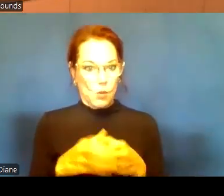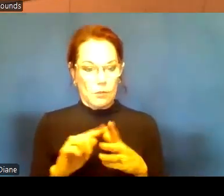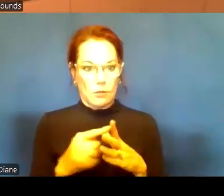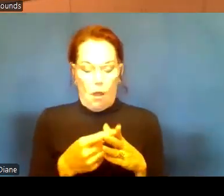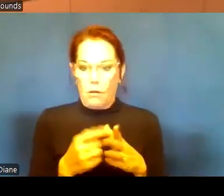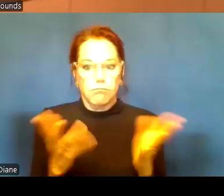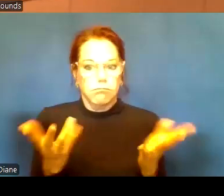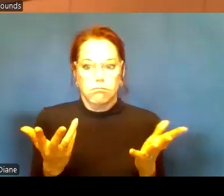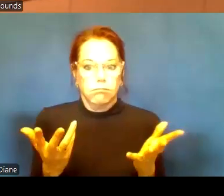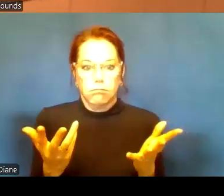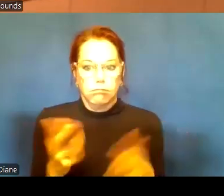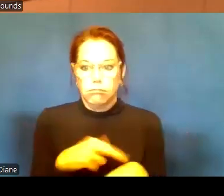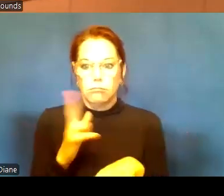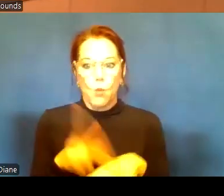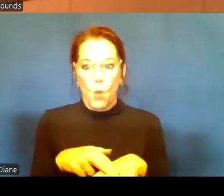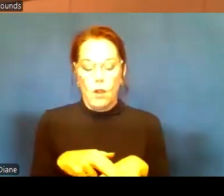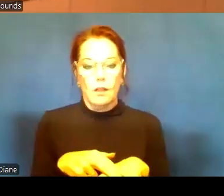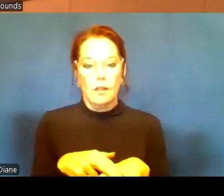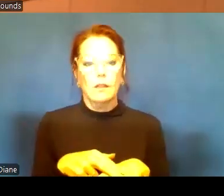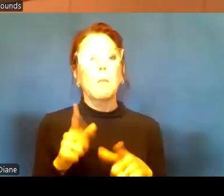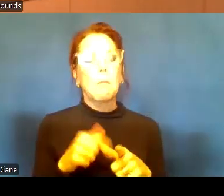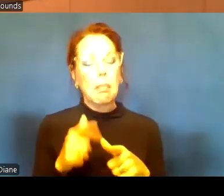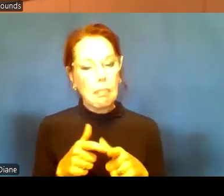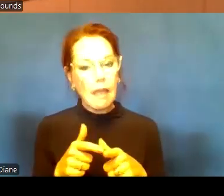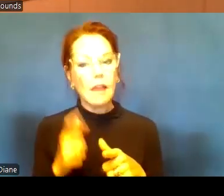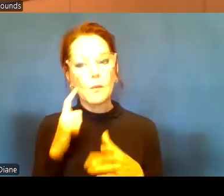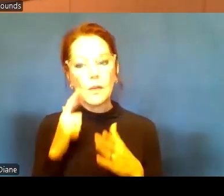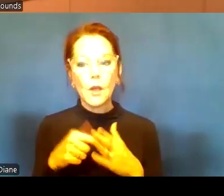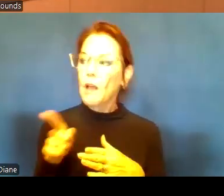recognized maybe there was um a friend or colleague or employee who might benefit